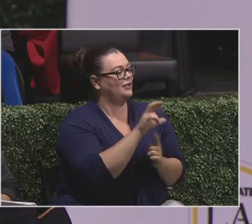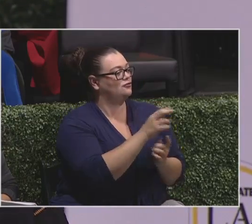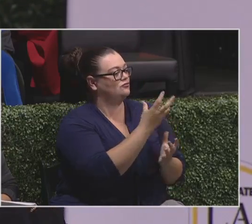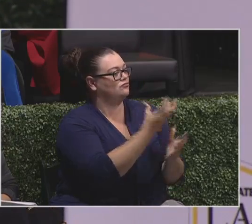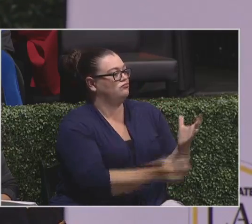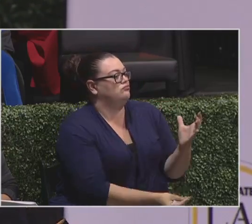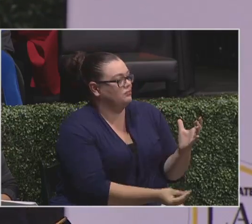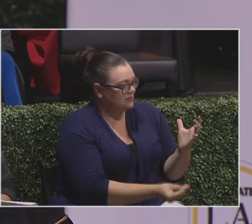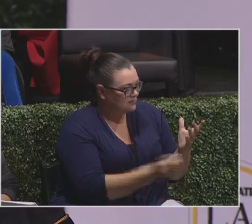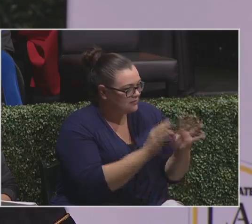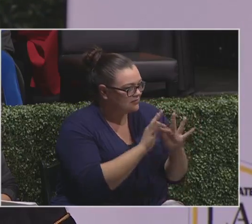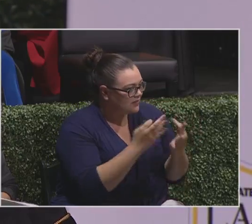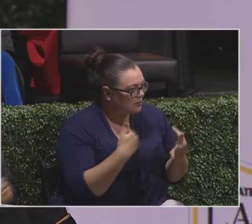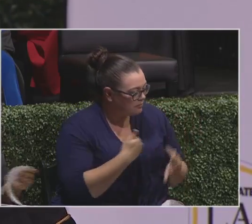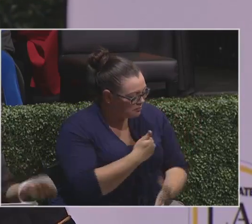BENJAMIN'S RESEARCH IS GUIDED BY HIS